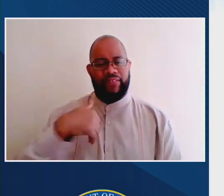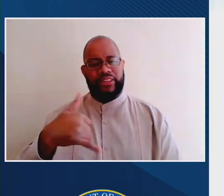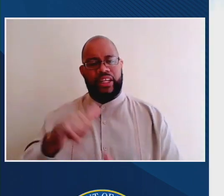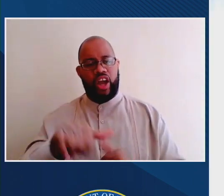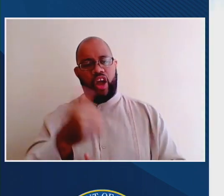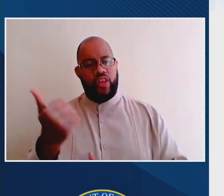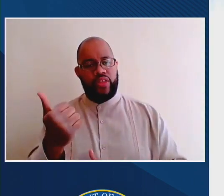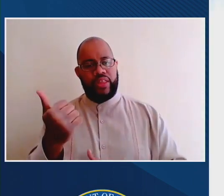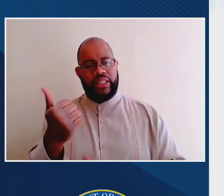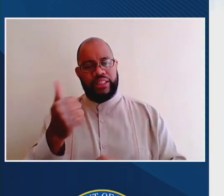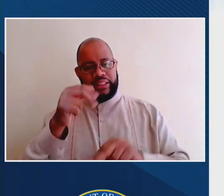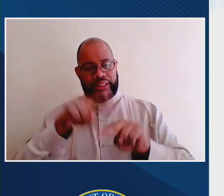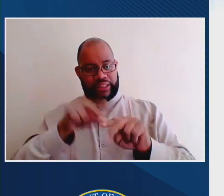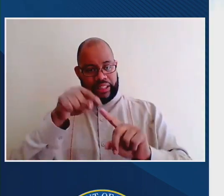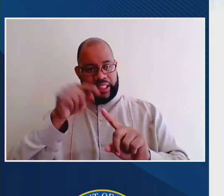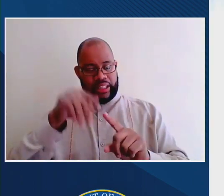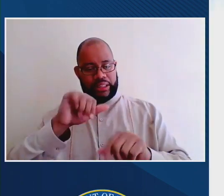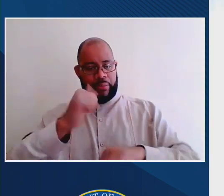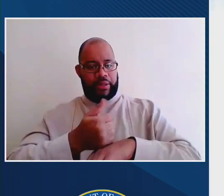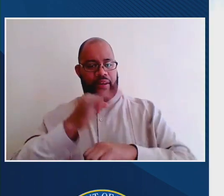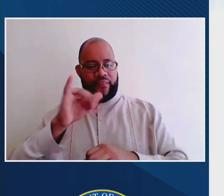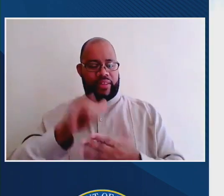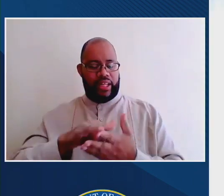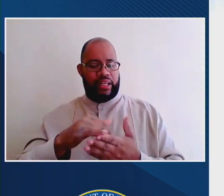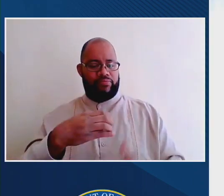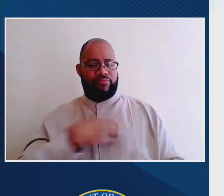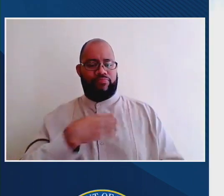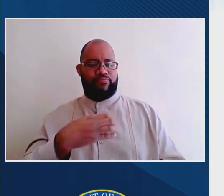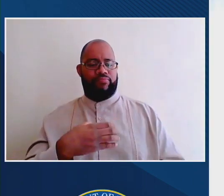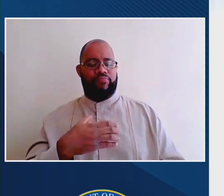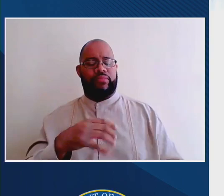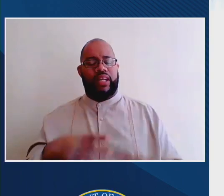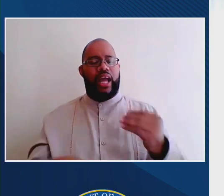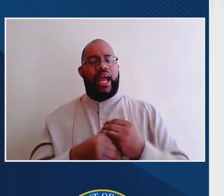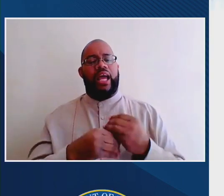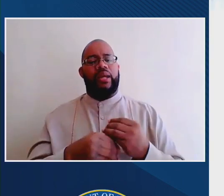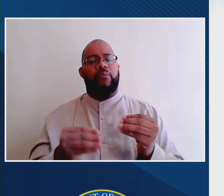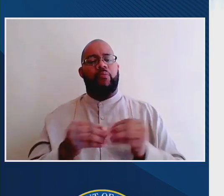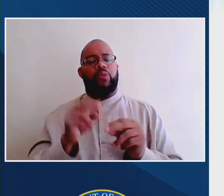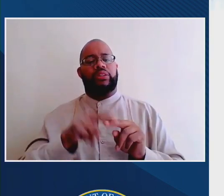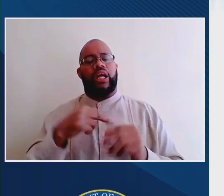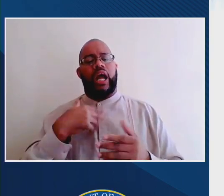And that's the basis of the dissent is adding additional seats. I would ask that we revisit this issue